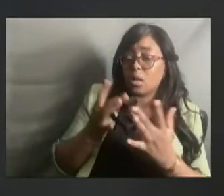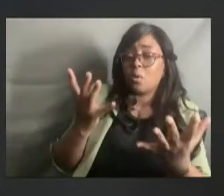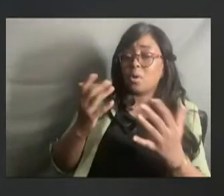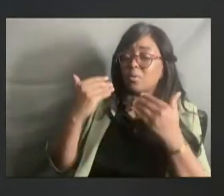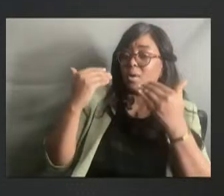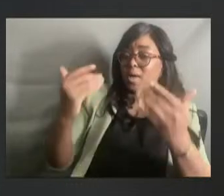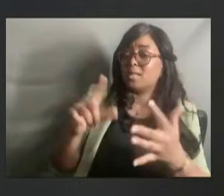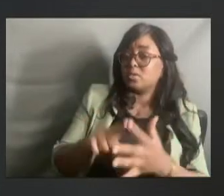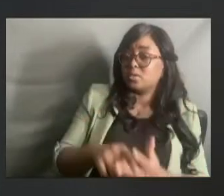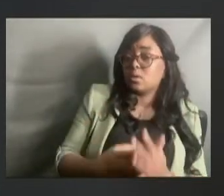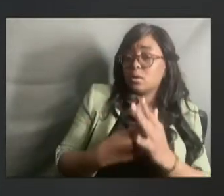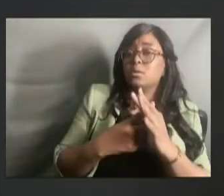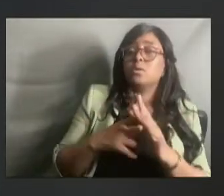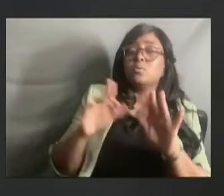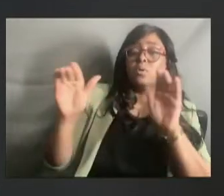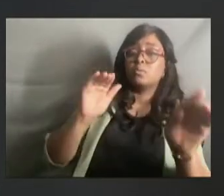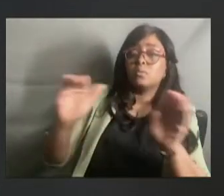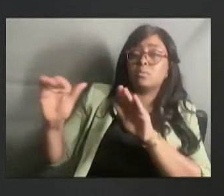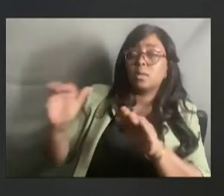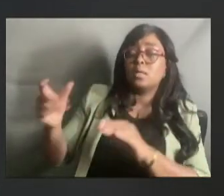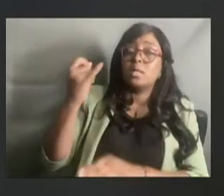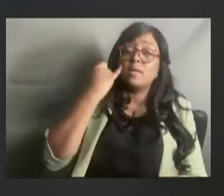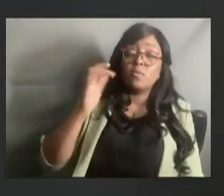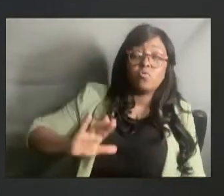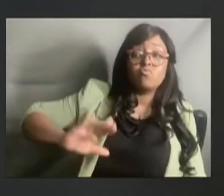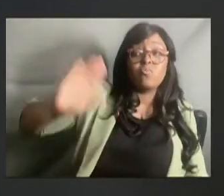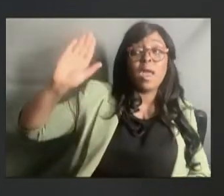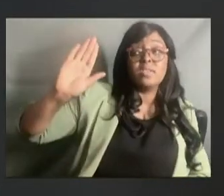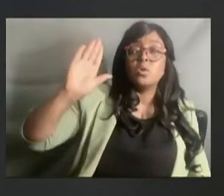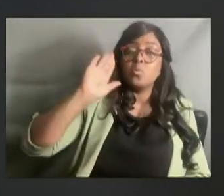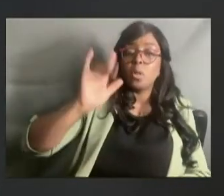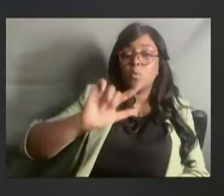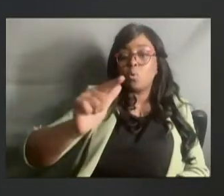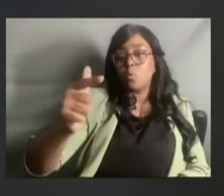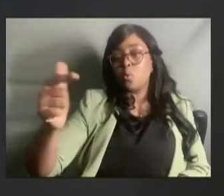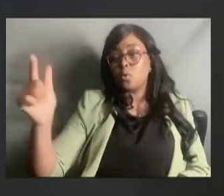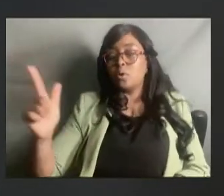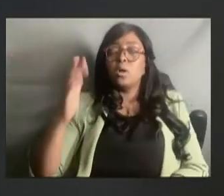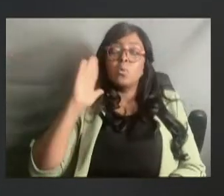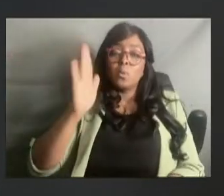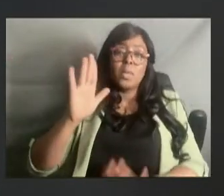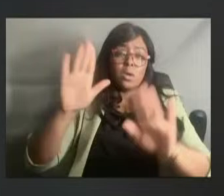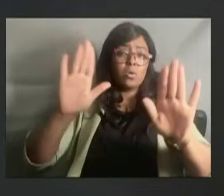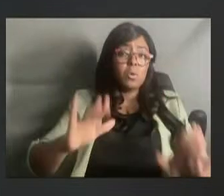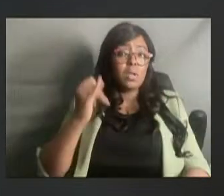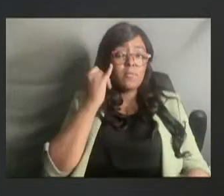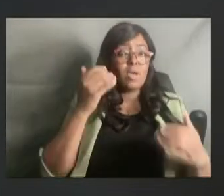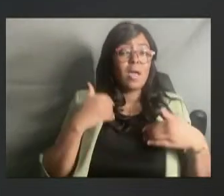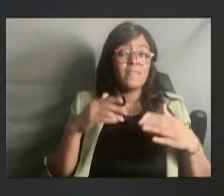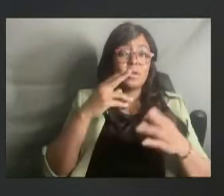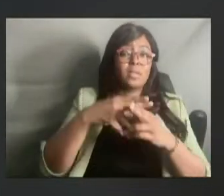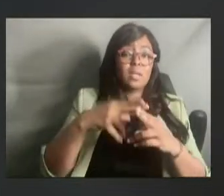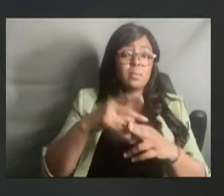attendees online. Let me just get it started for you by reminding folks that if you raise your electronic hand, we